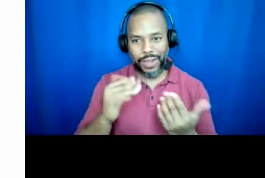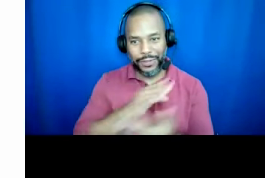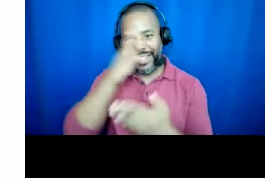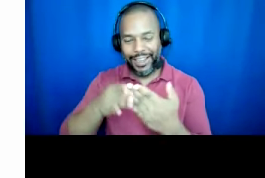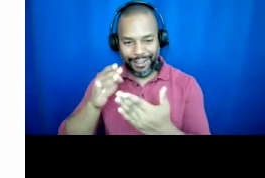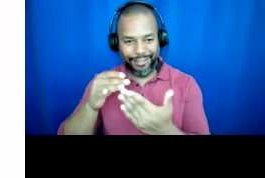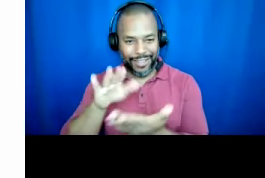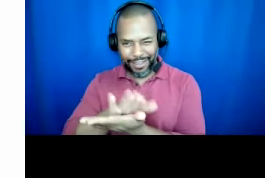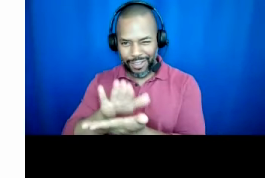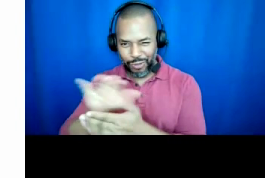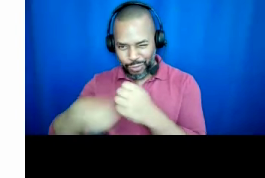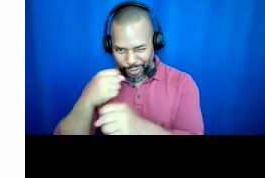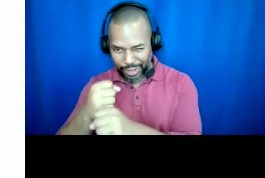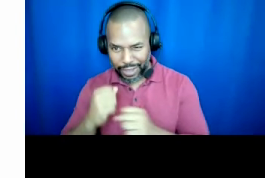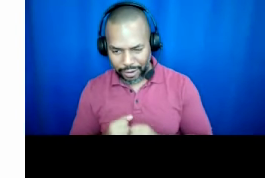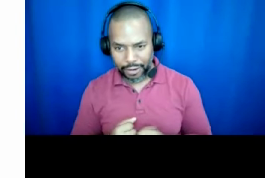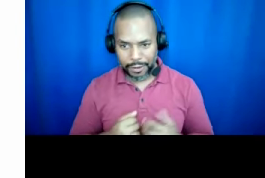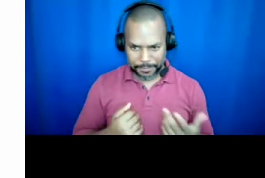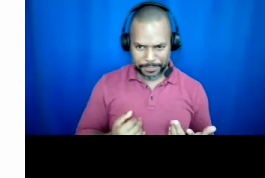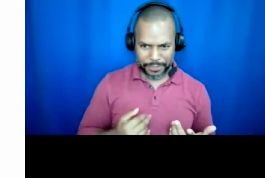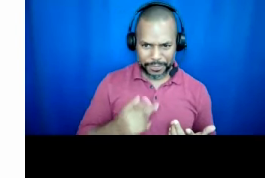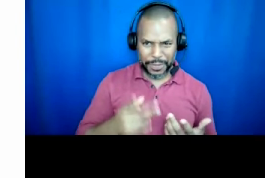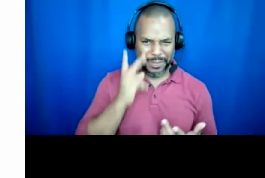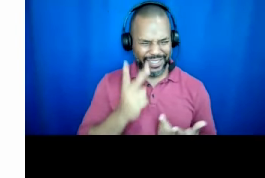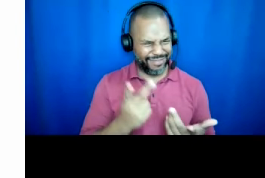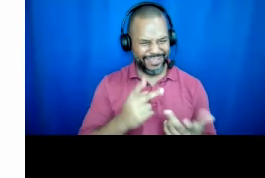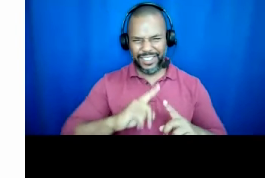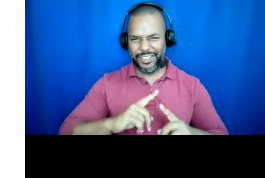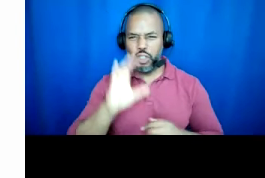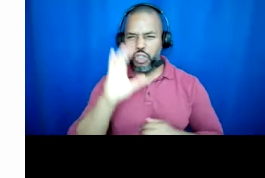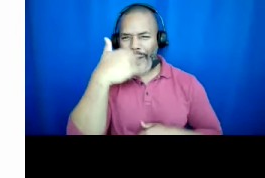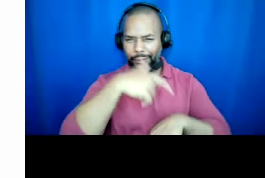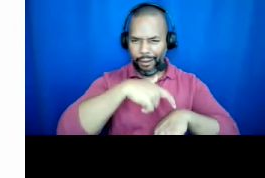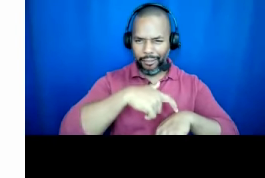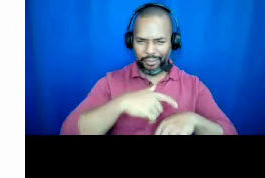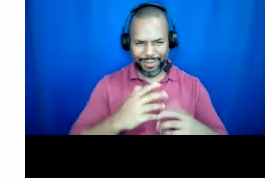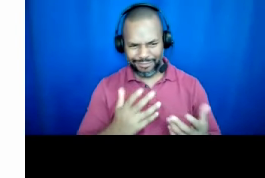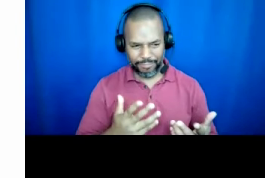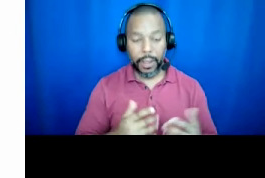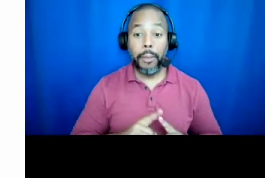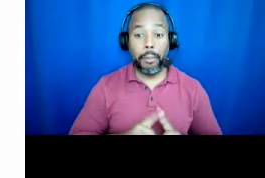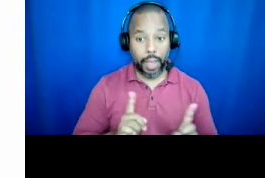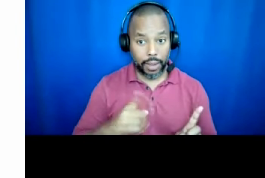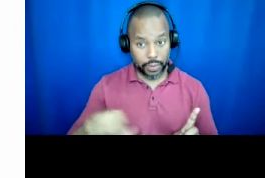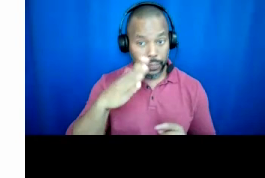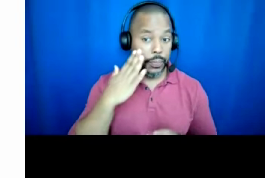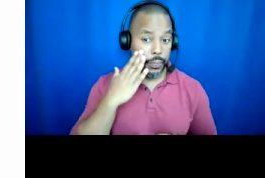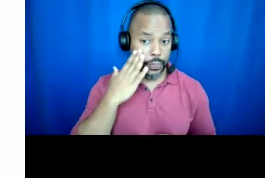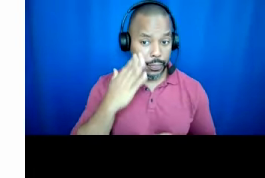So those might seem to be coming at unusual times. But as many of you know, our kind of typical hiring